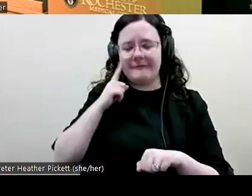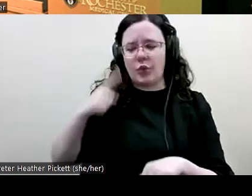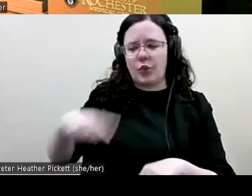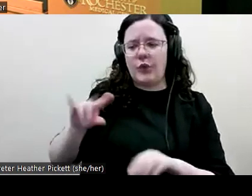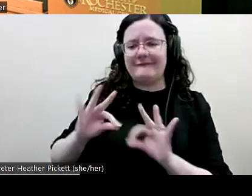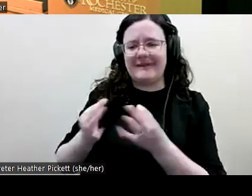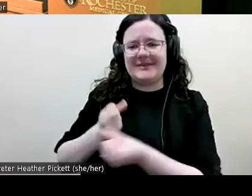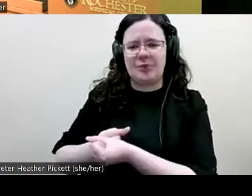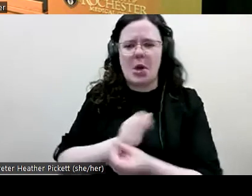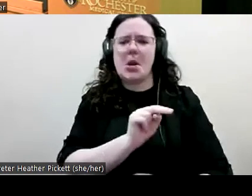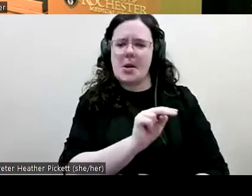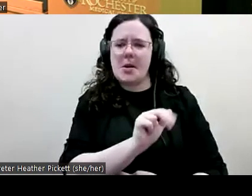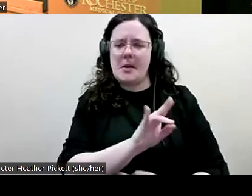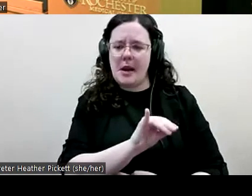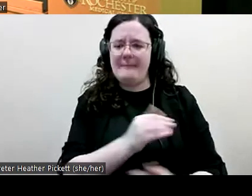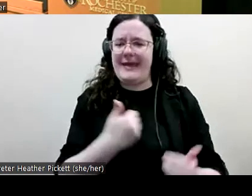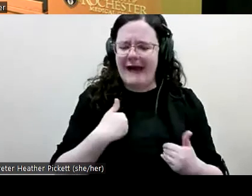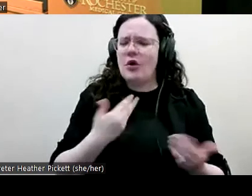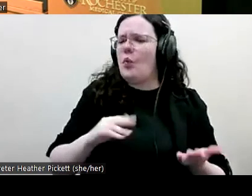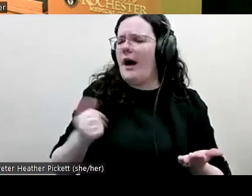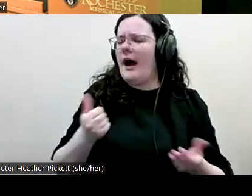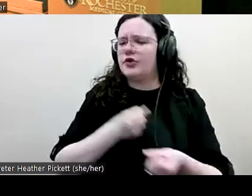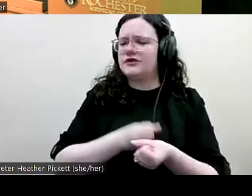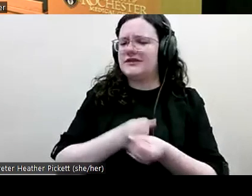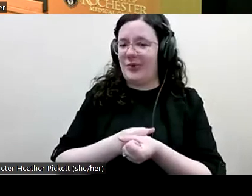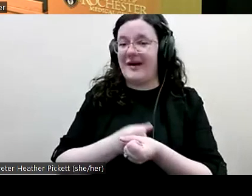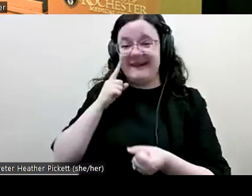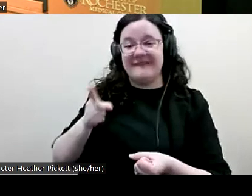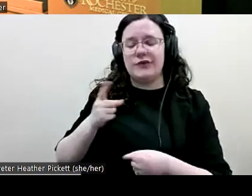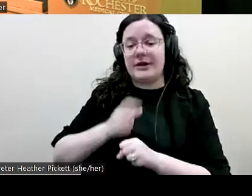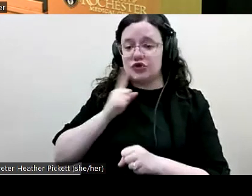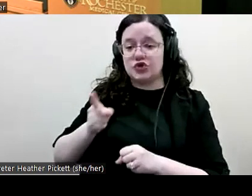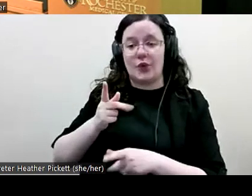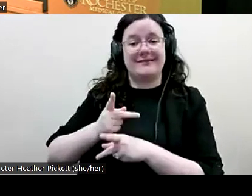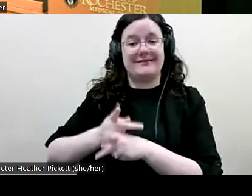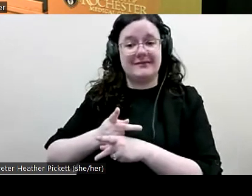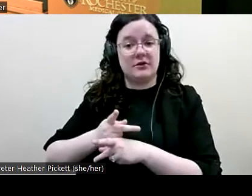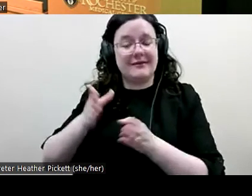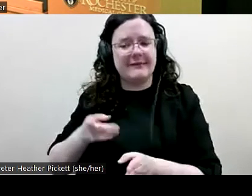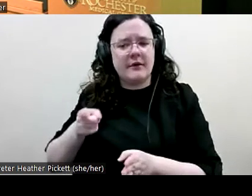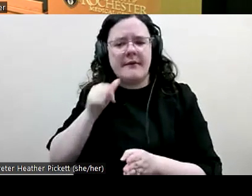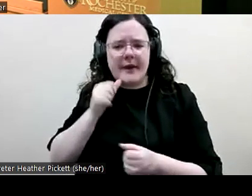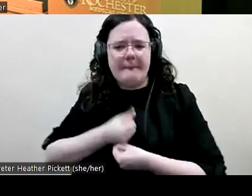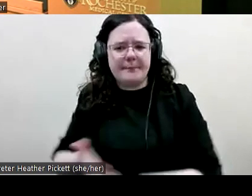address caregiver burnout essentially who helps the families um it's a great question um other